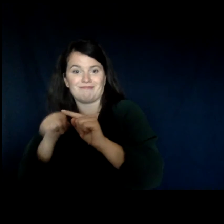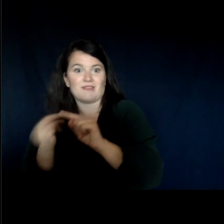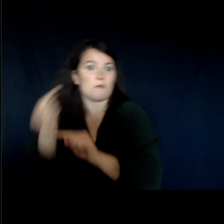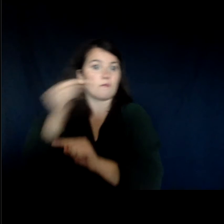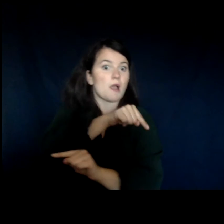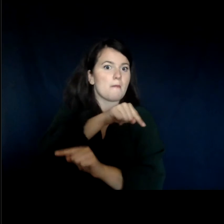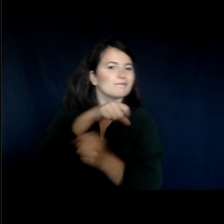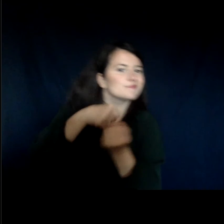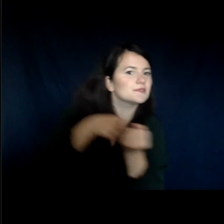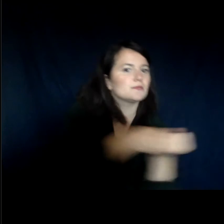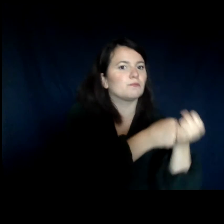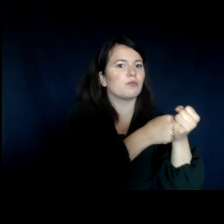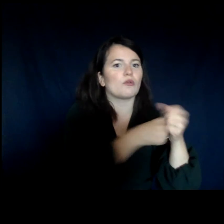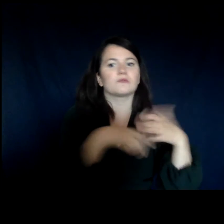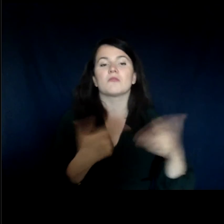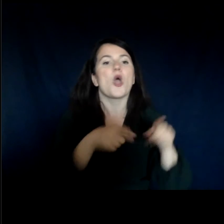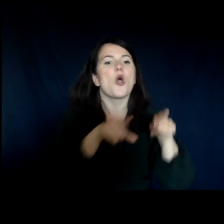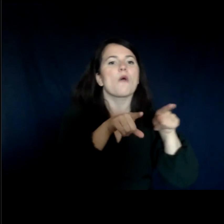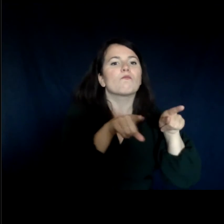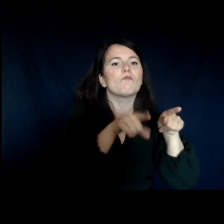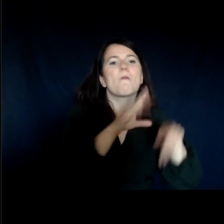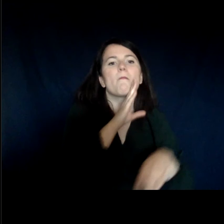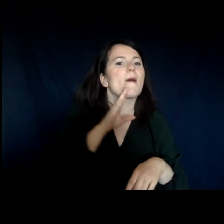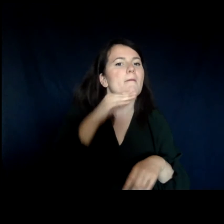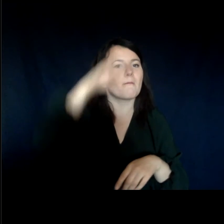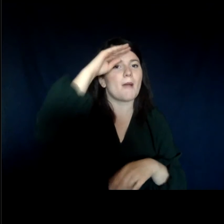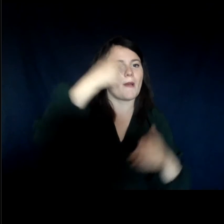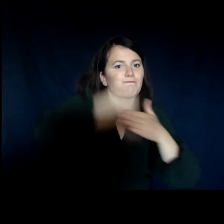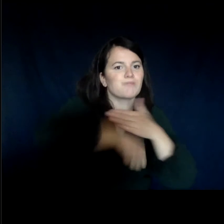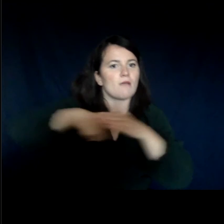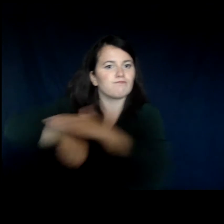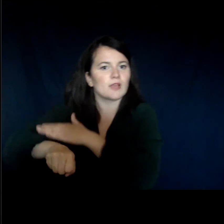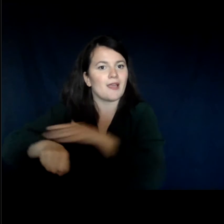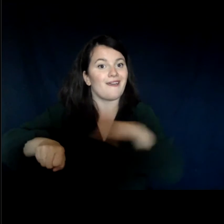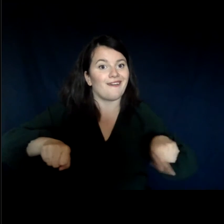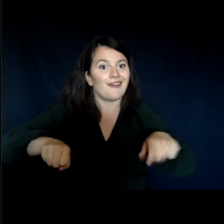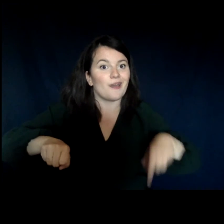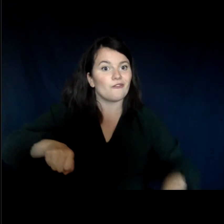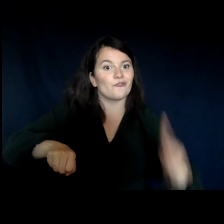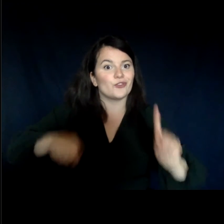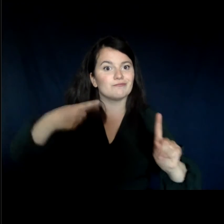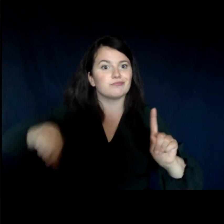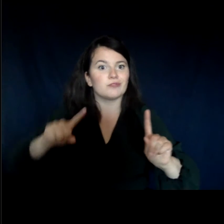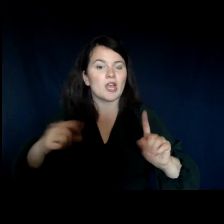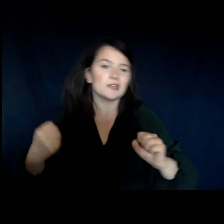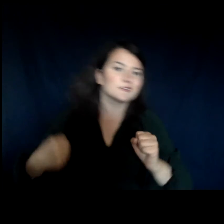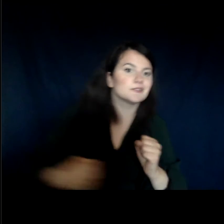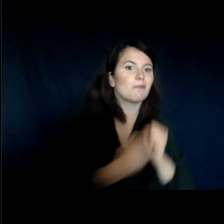to make sure that children with a disability or persons with support needs are supported in a correct way.